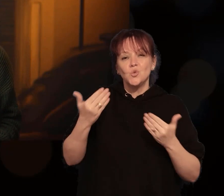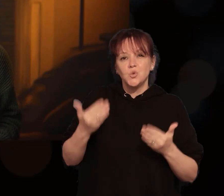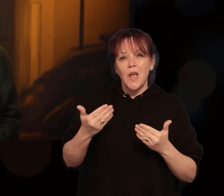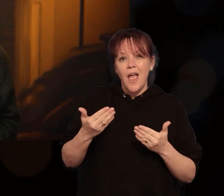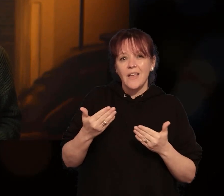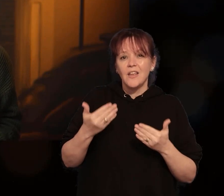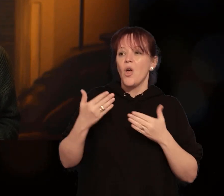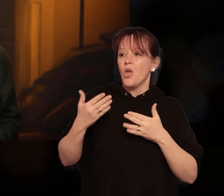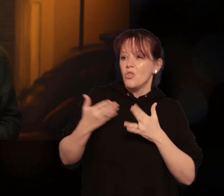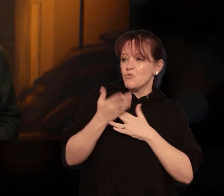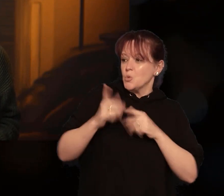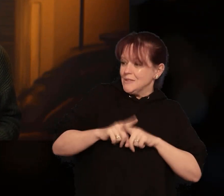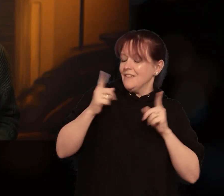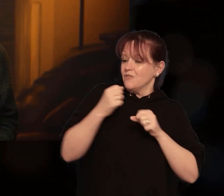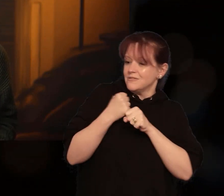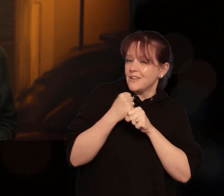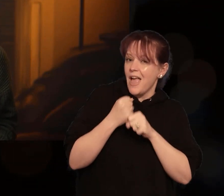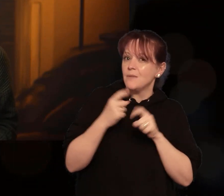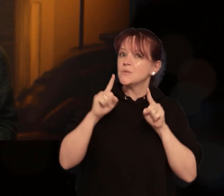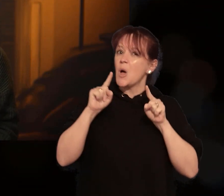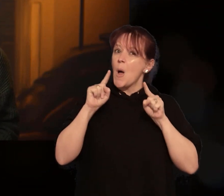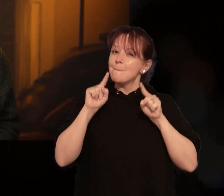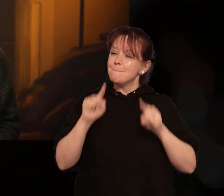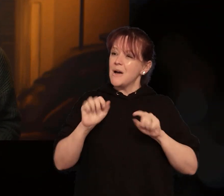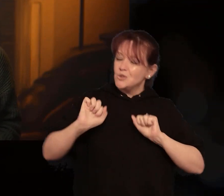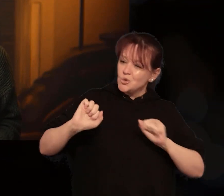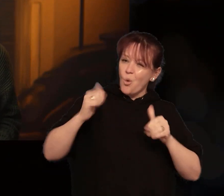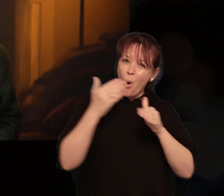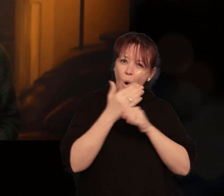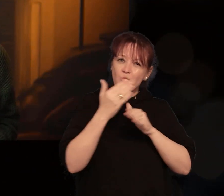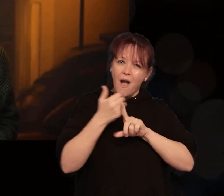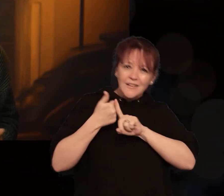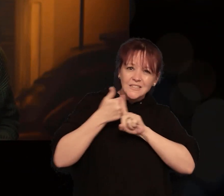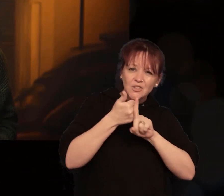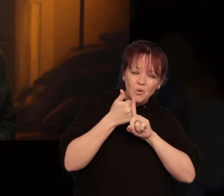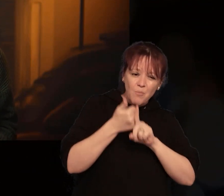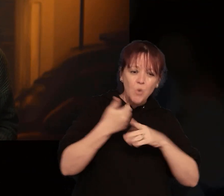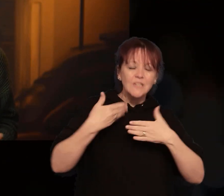are underpinned by a spirit of sharing and collaboration, putting not just data